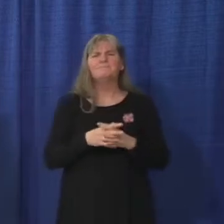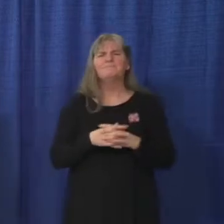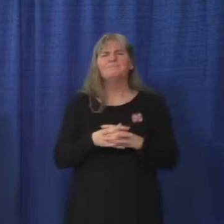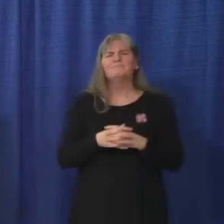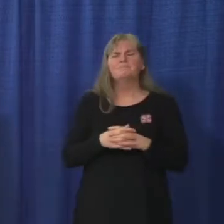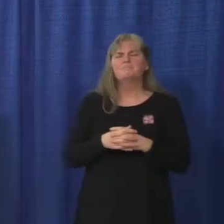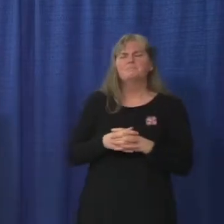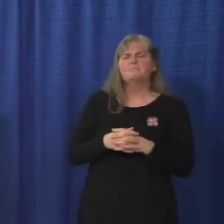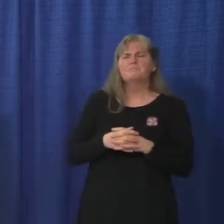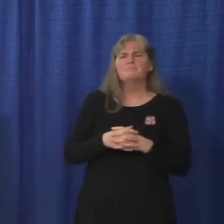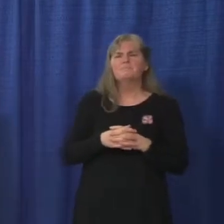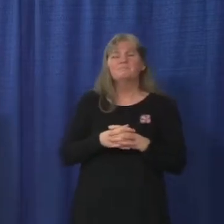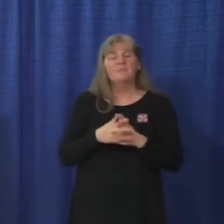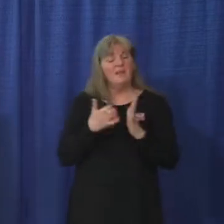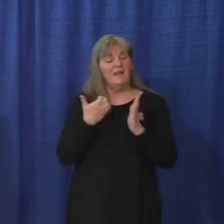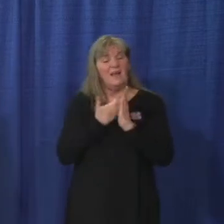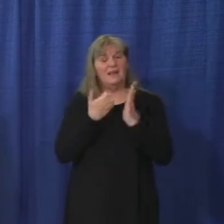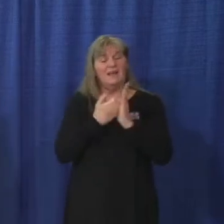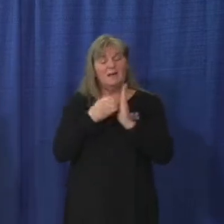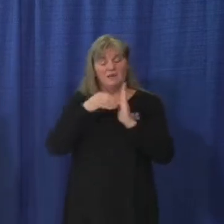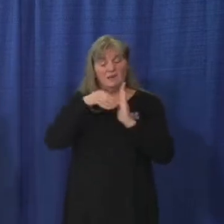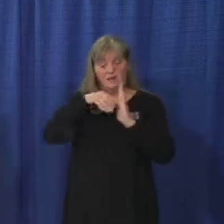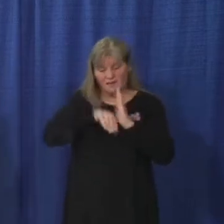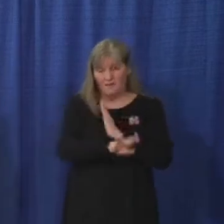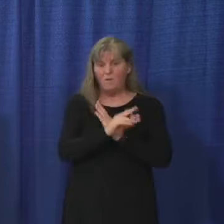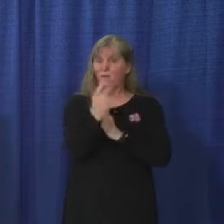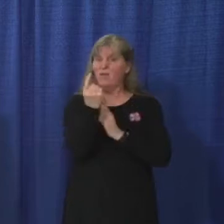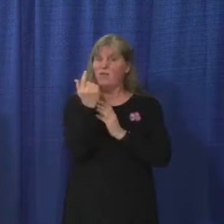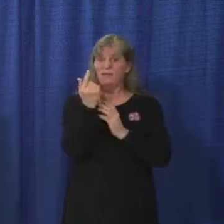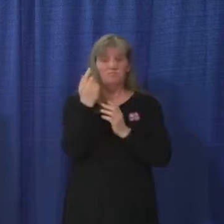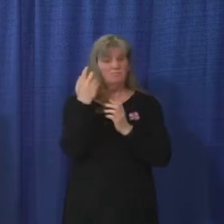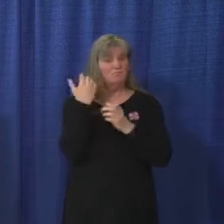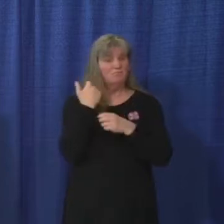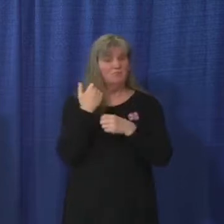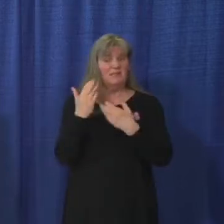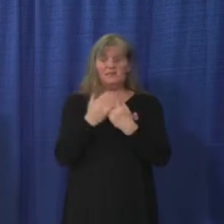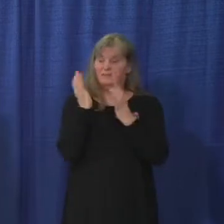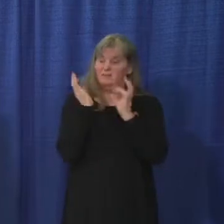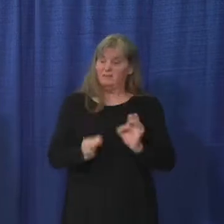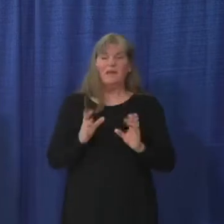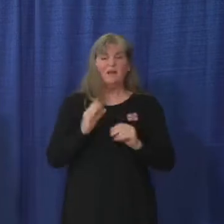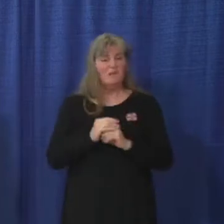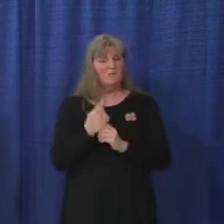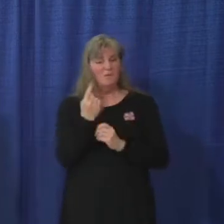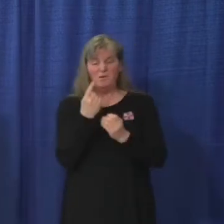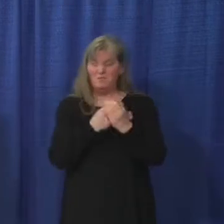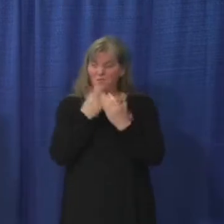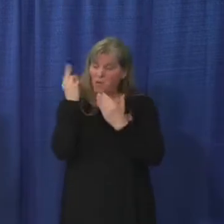single action or policy or program. Is a range of efforts with